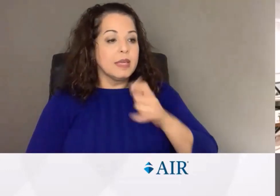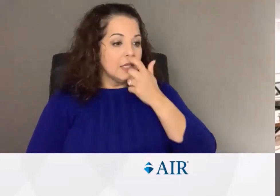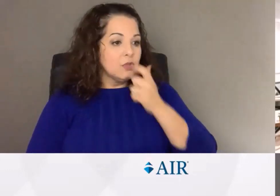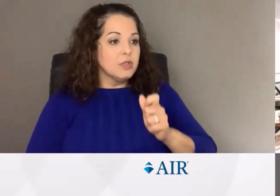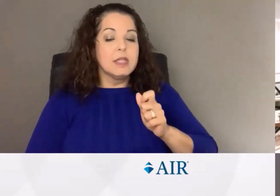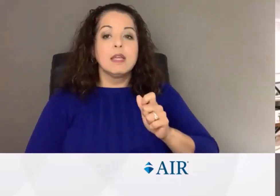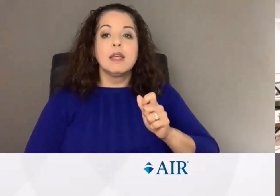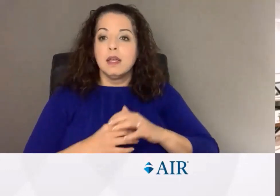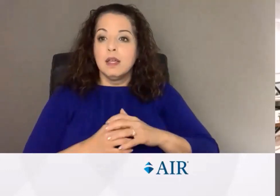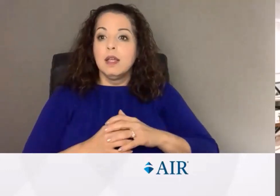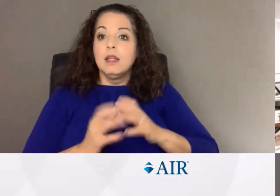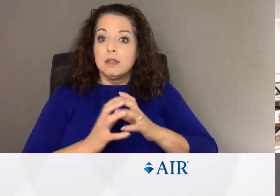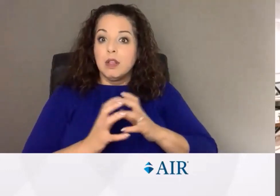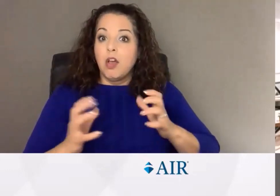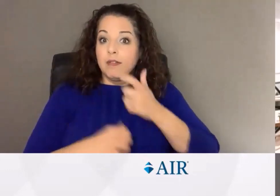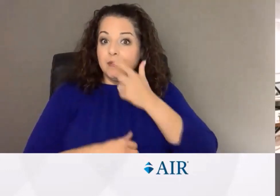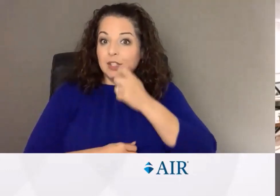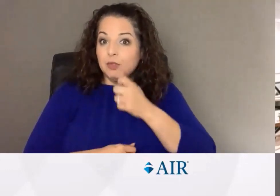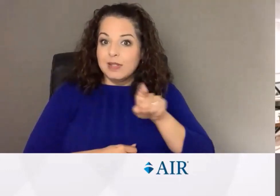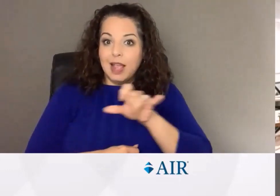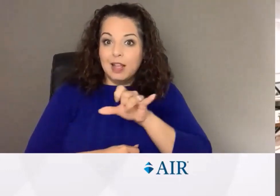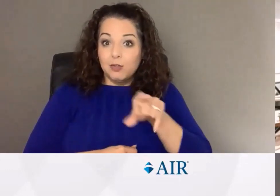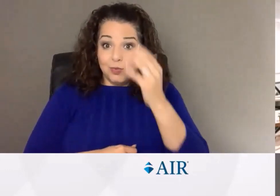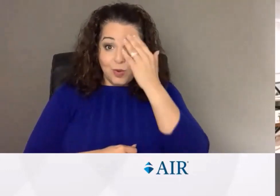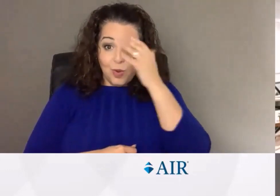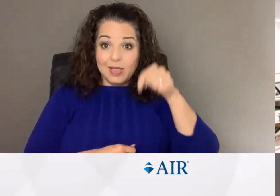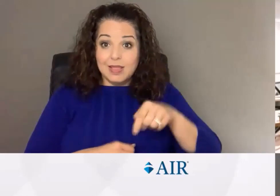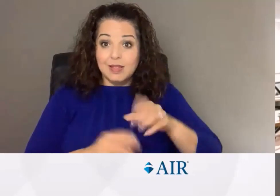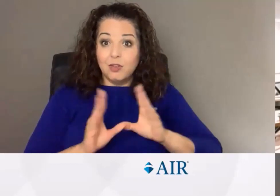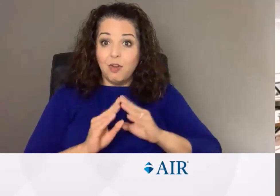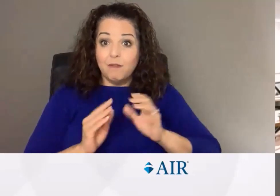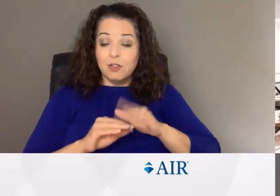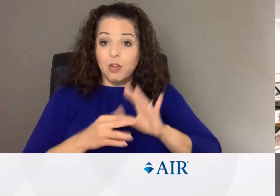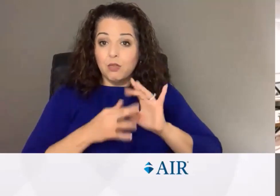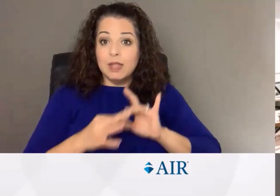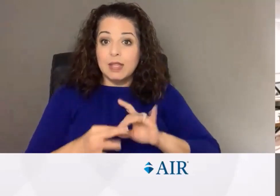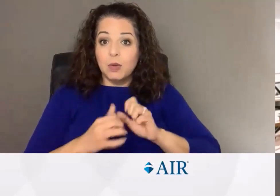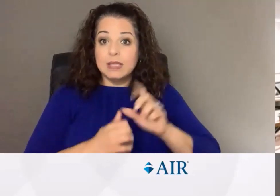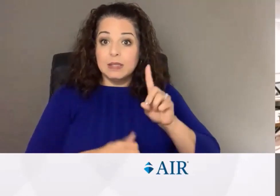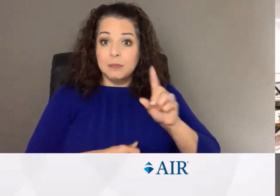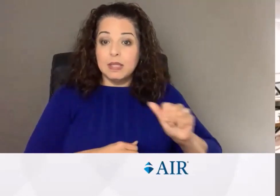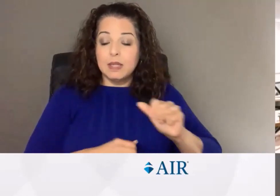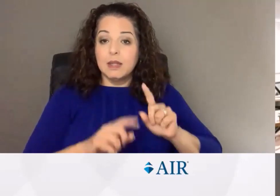as you know, in this conference on disability of all kinds.